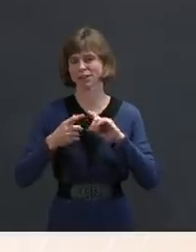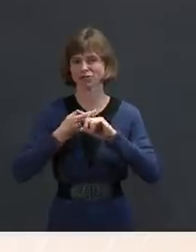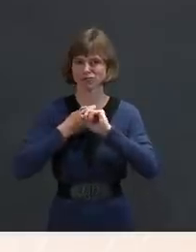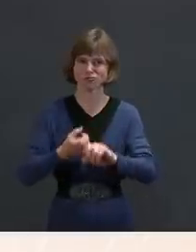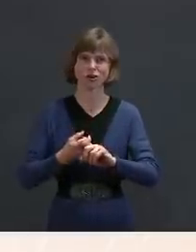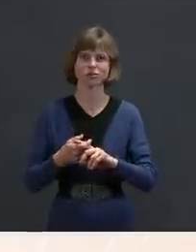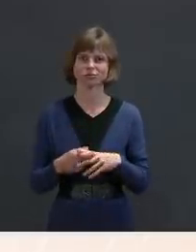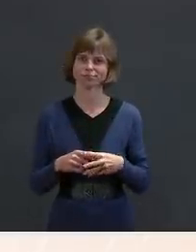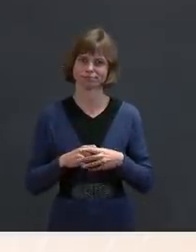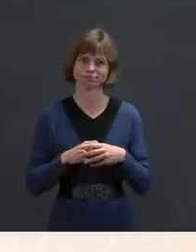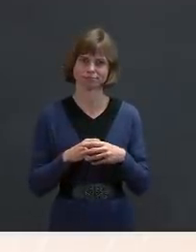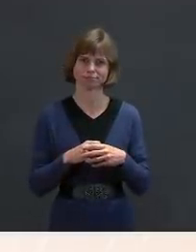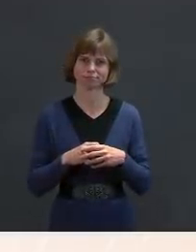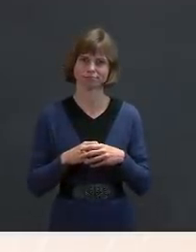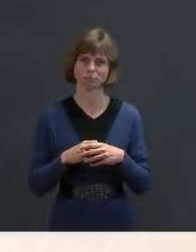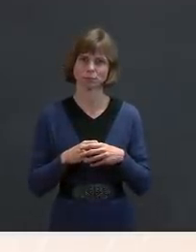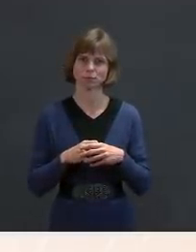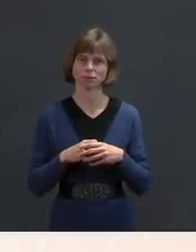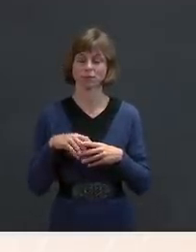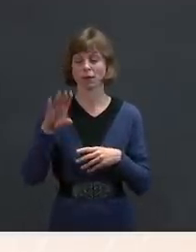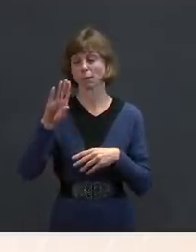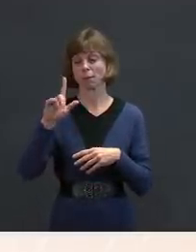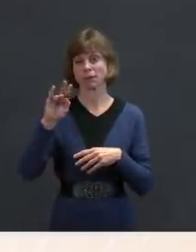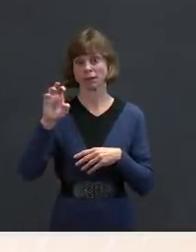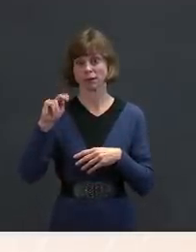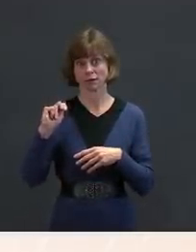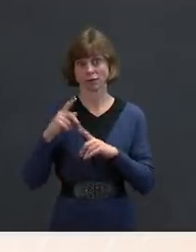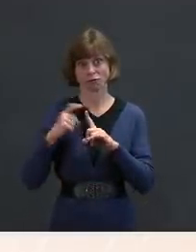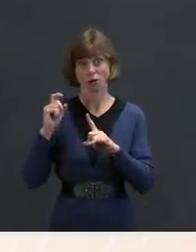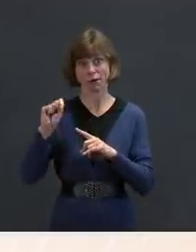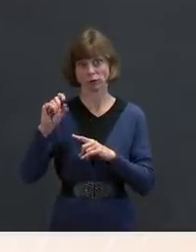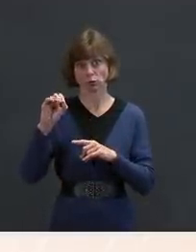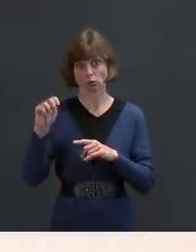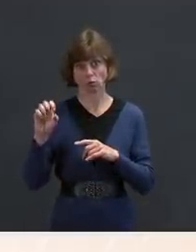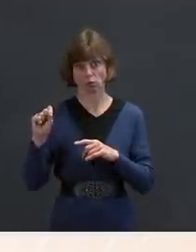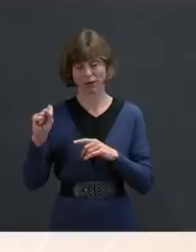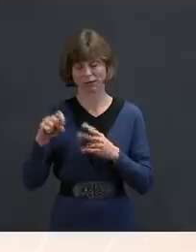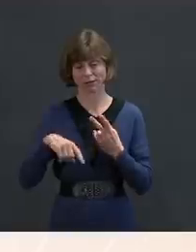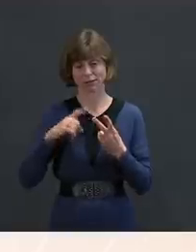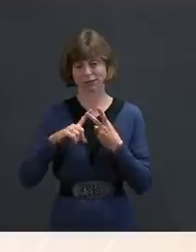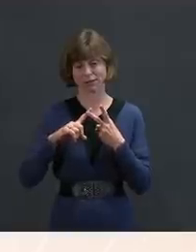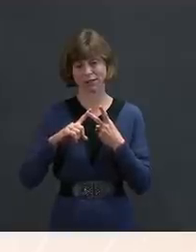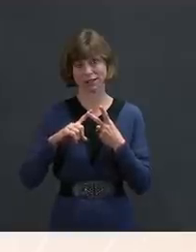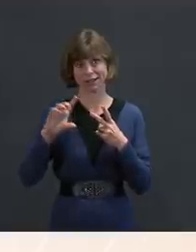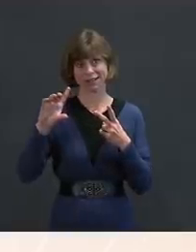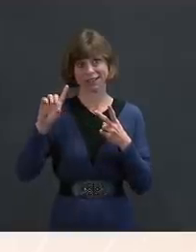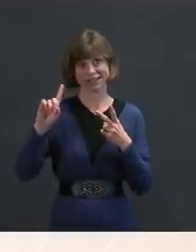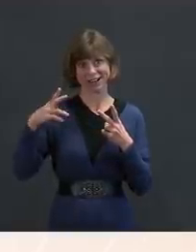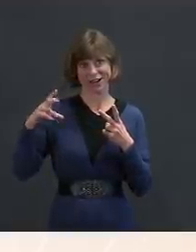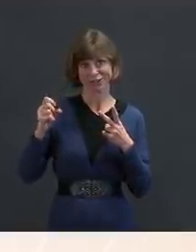by Secretary of State Tony Blinken, Secretary of Homeland Security Alejandro Mayorkas -- spending a lot of time here today, clearly --